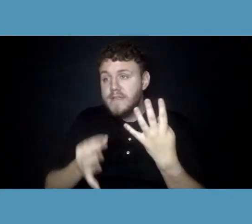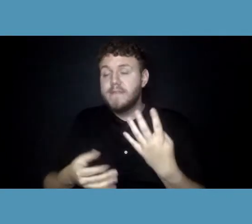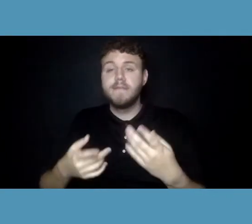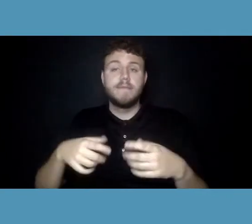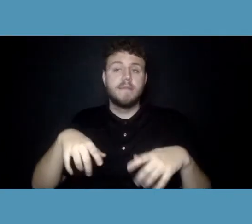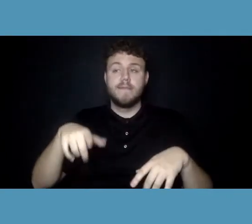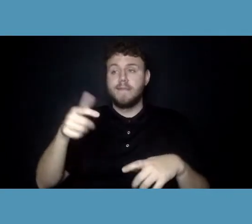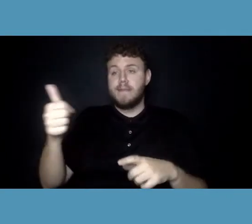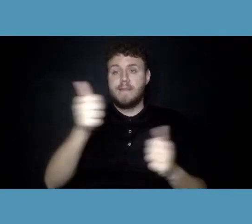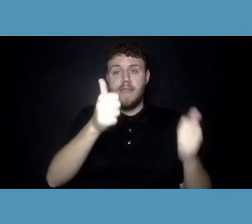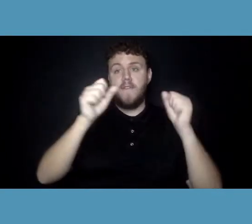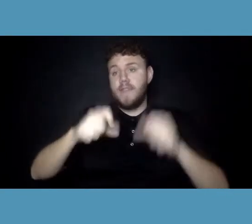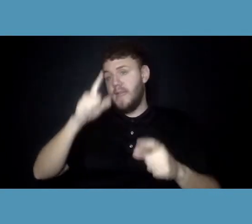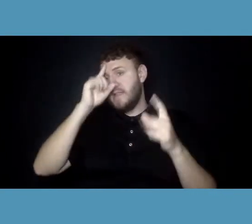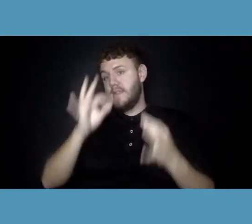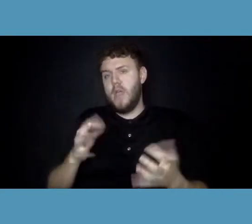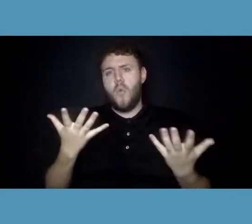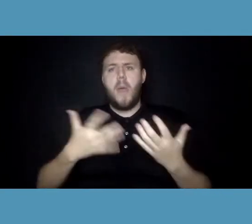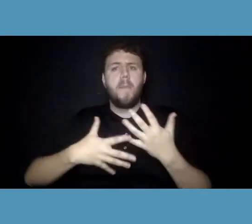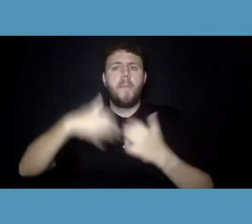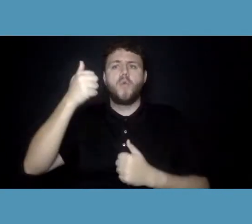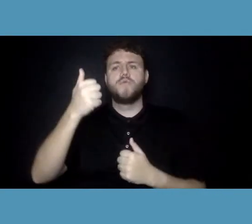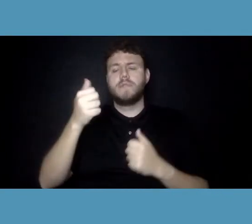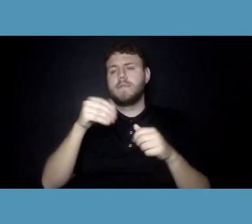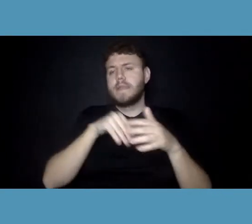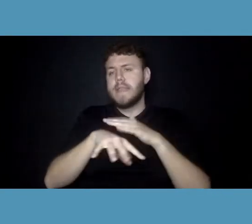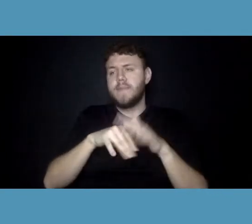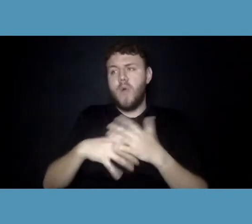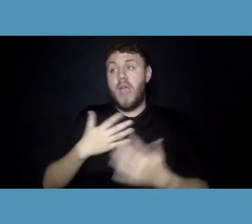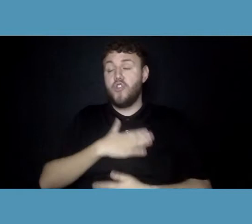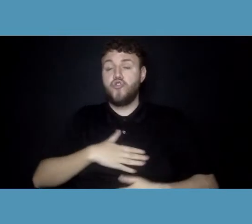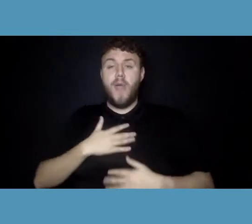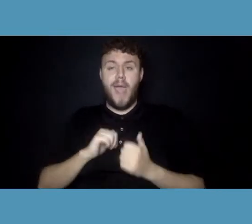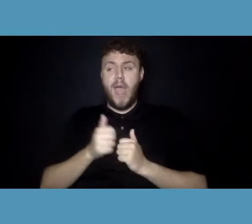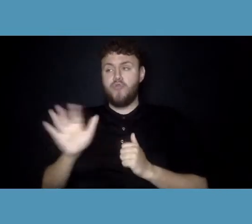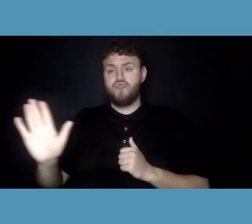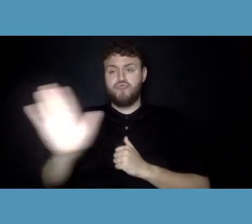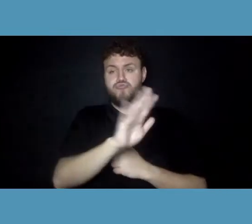themselves what is the most accessible and enjoyable form of engagement. That choice